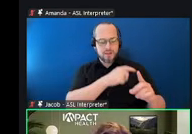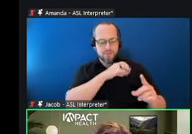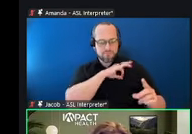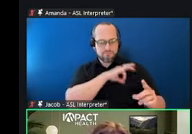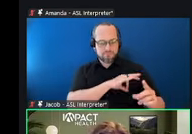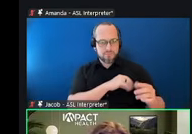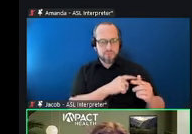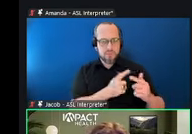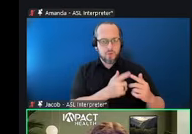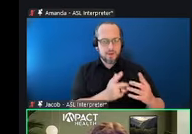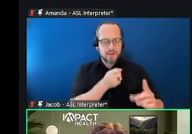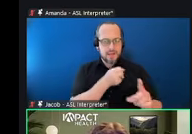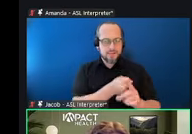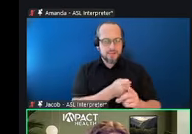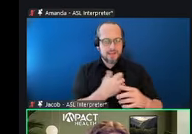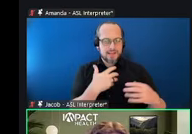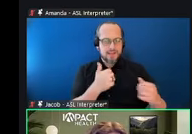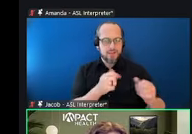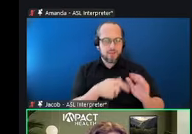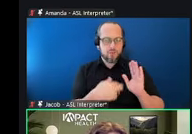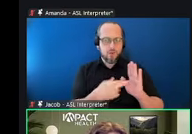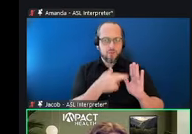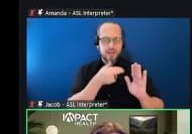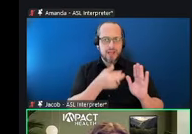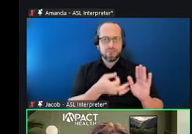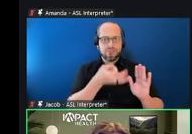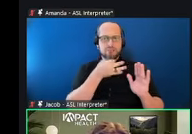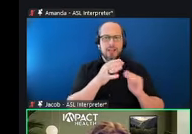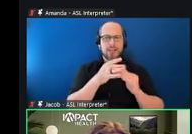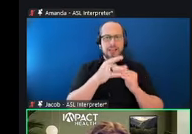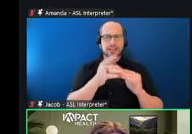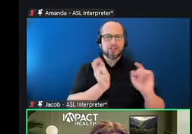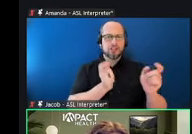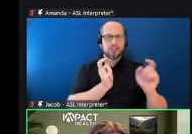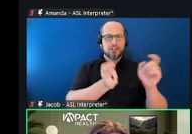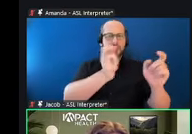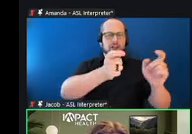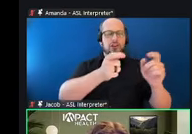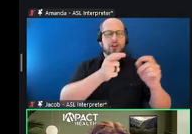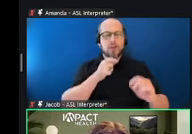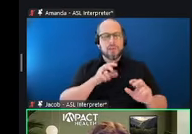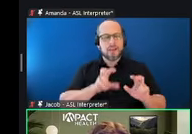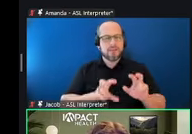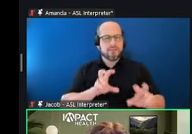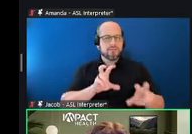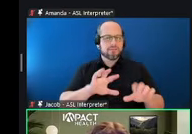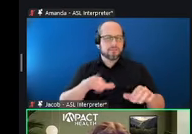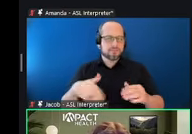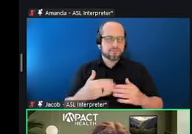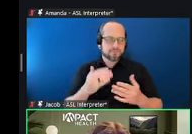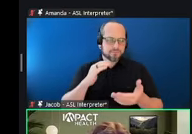not to be the expert and to lead the change but to invest in all of our partners, colleagues, experts